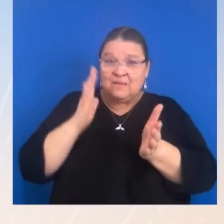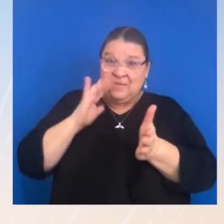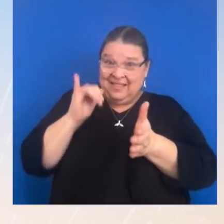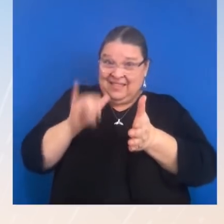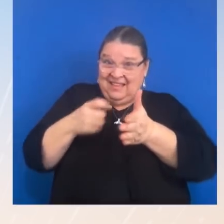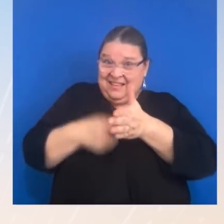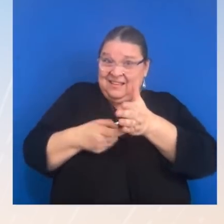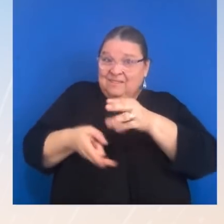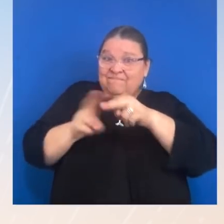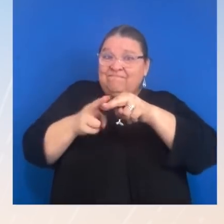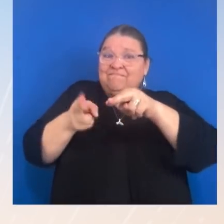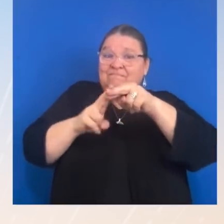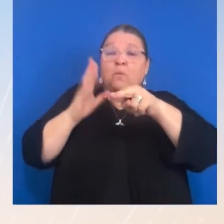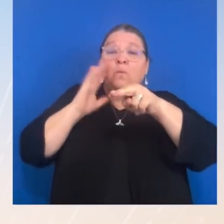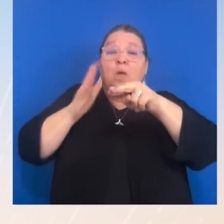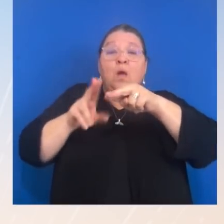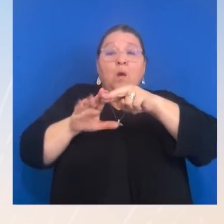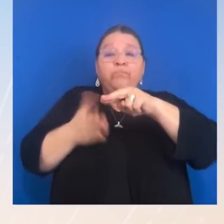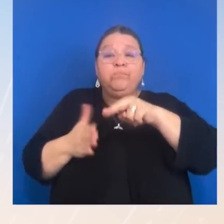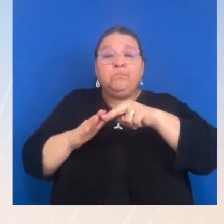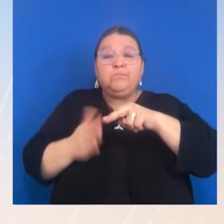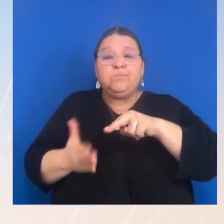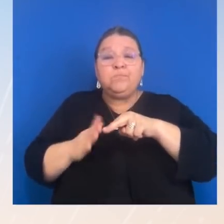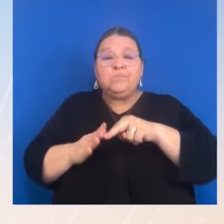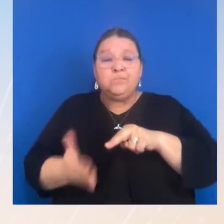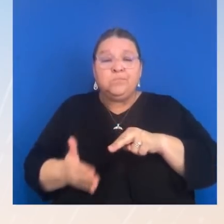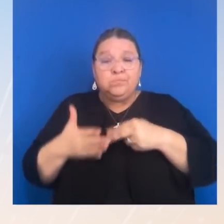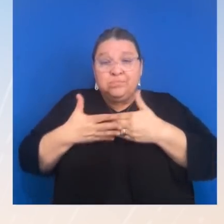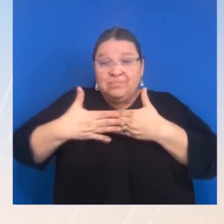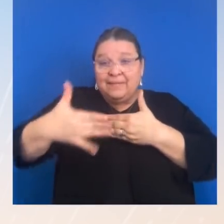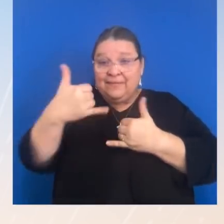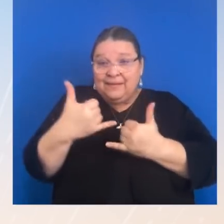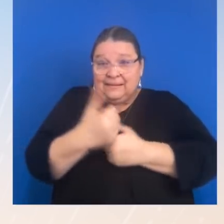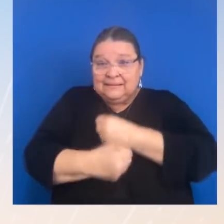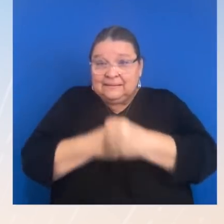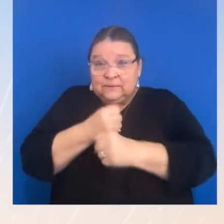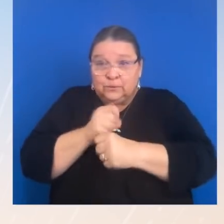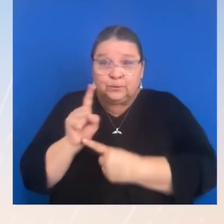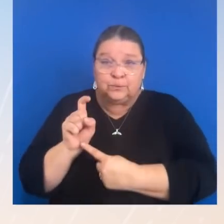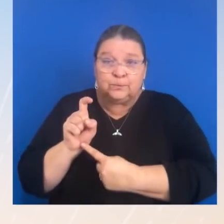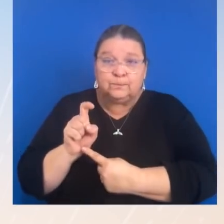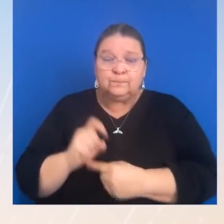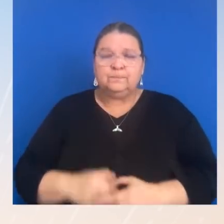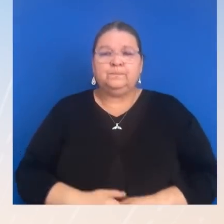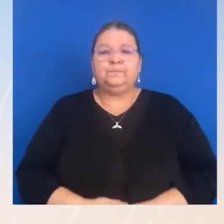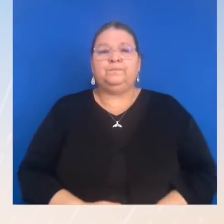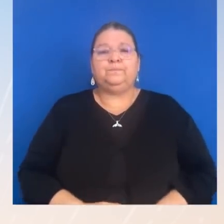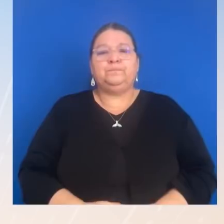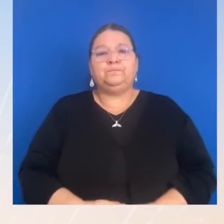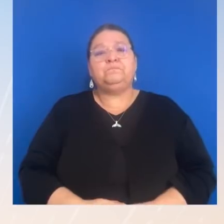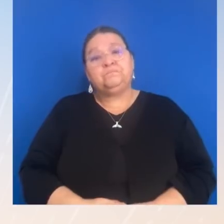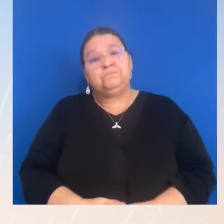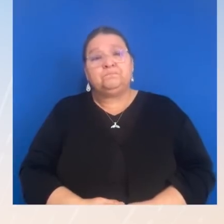that continues to be the projection of the Federal Reserve, of outside economists, and we really rely on them for their projections.